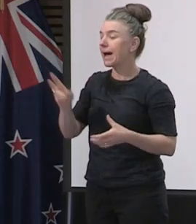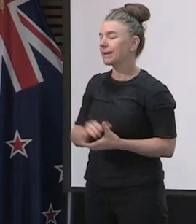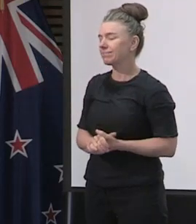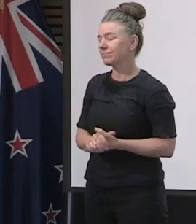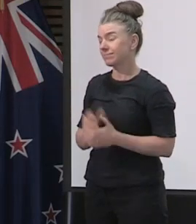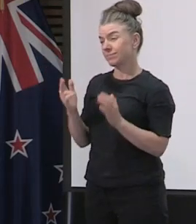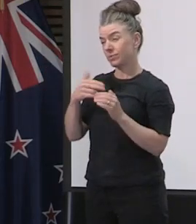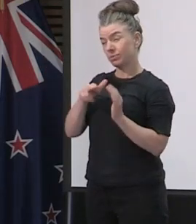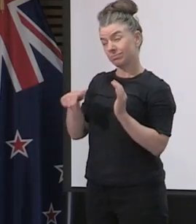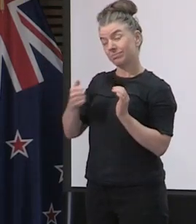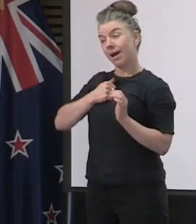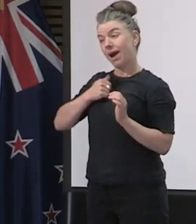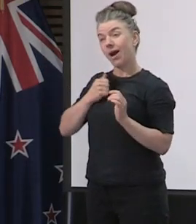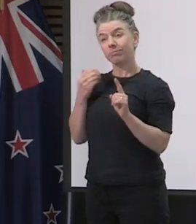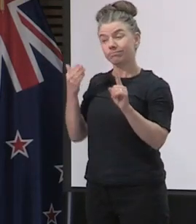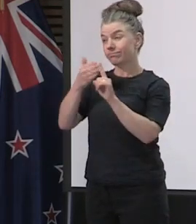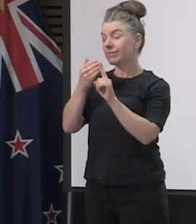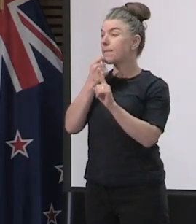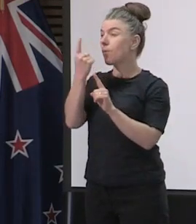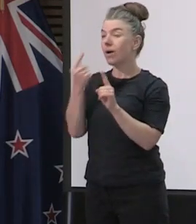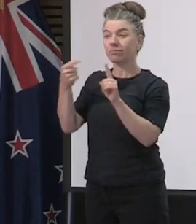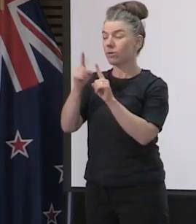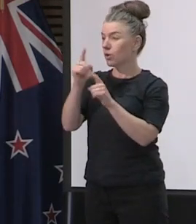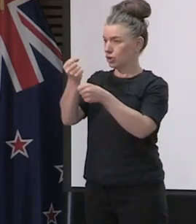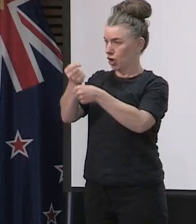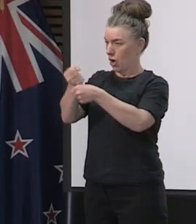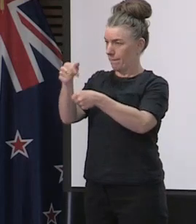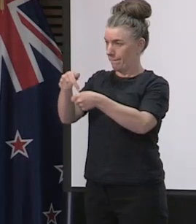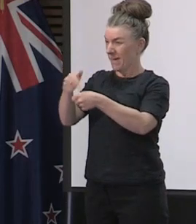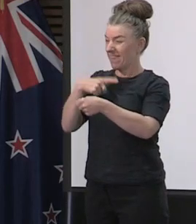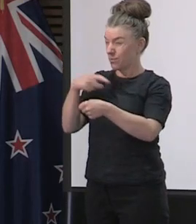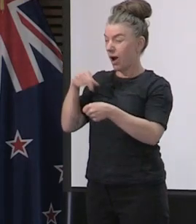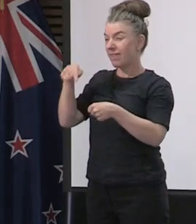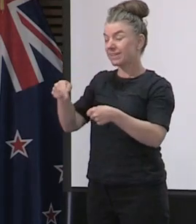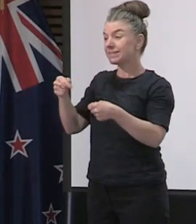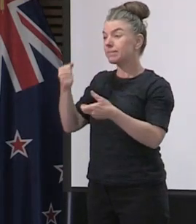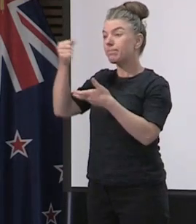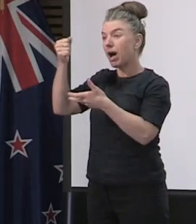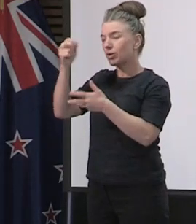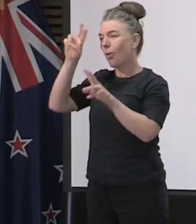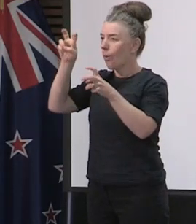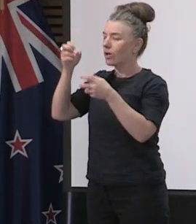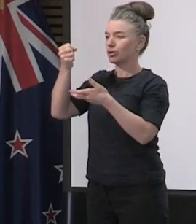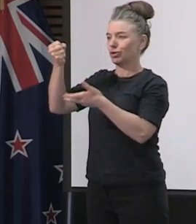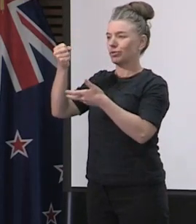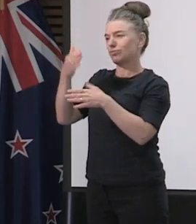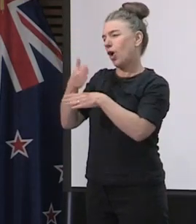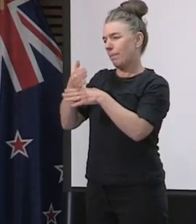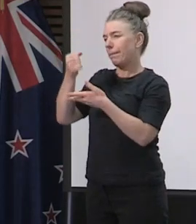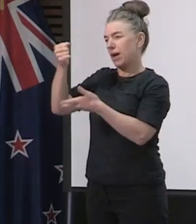protect jobs and grow or economy. Our number 1 priority is jobs. That's why this will